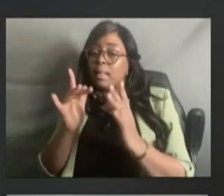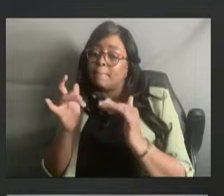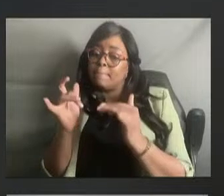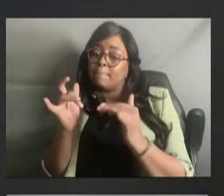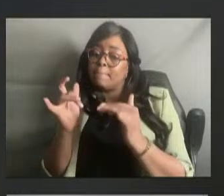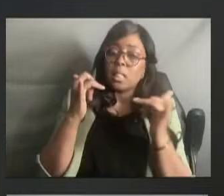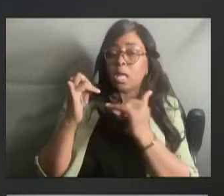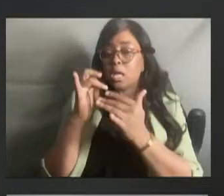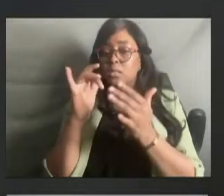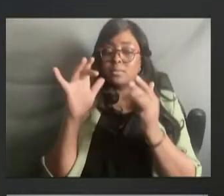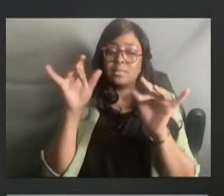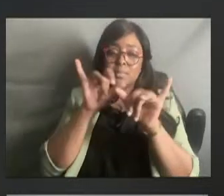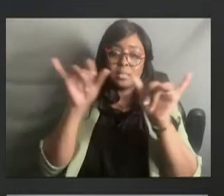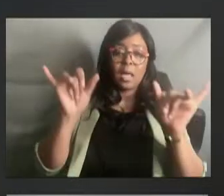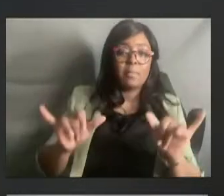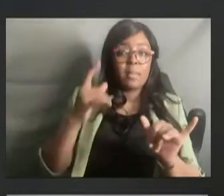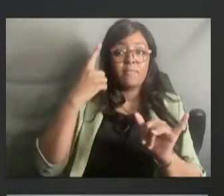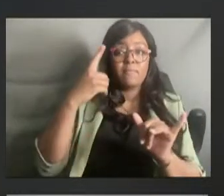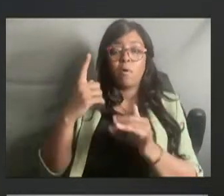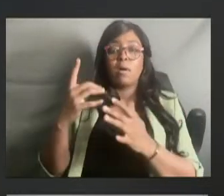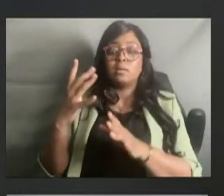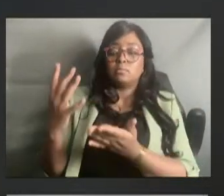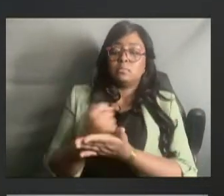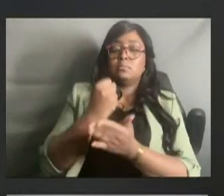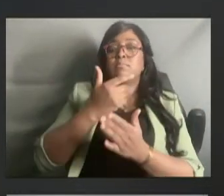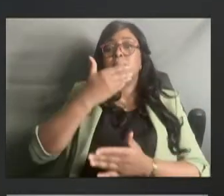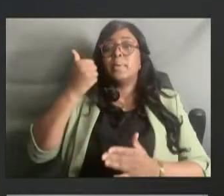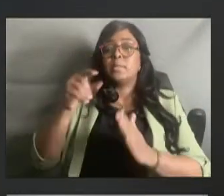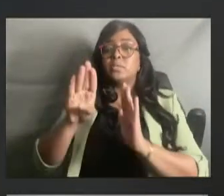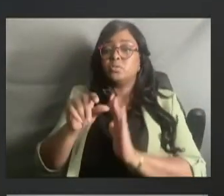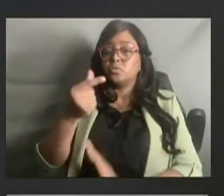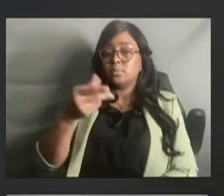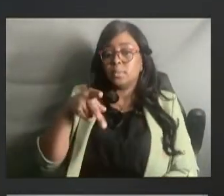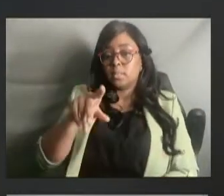how some students might game our